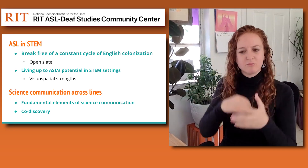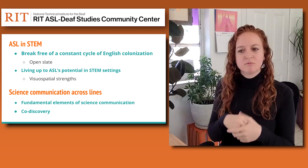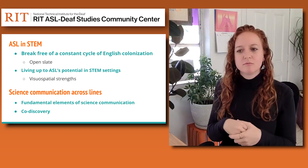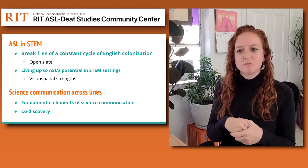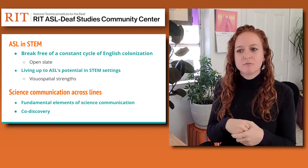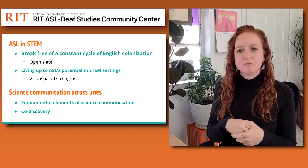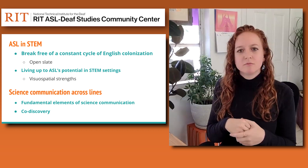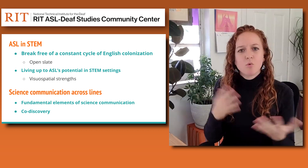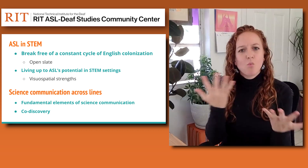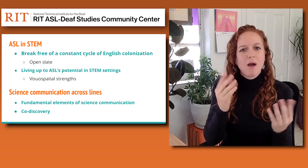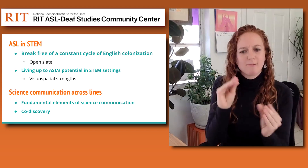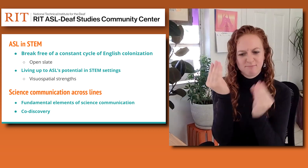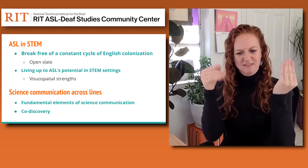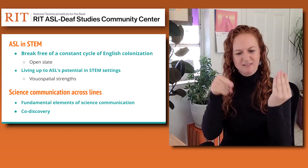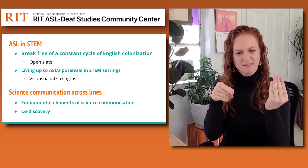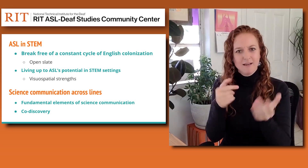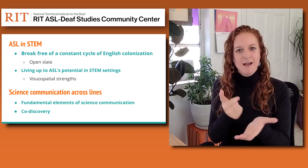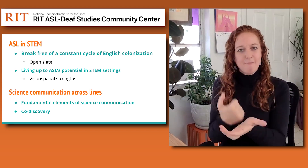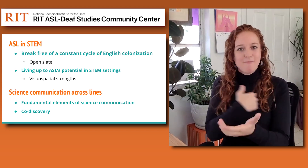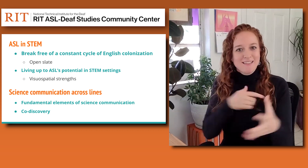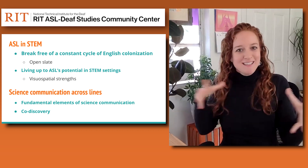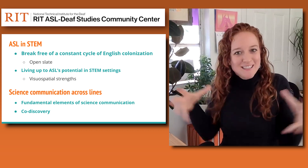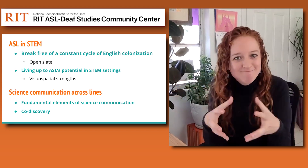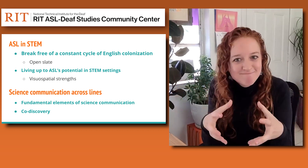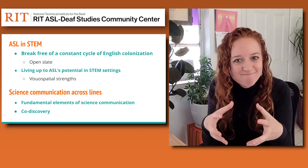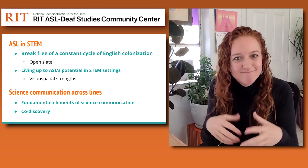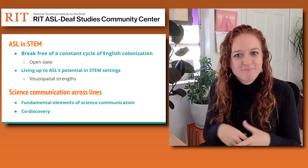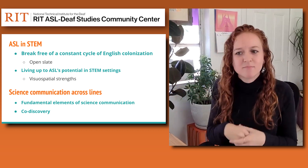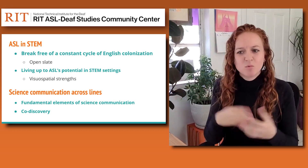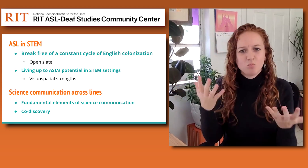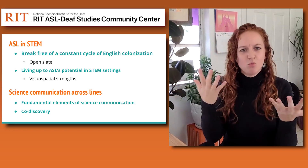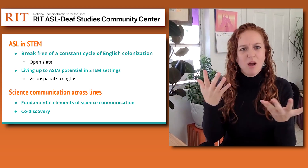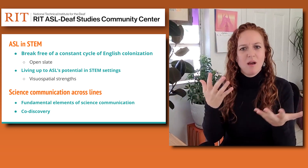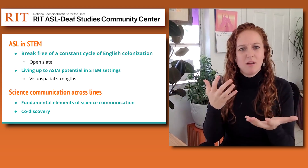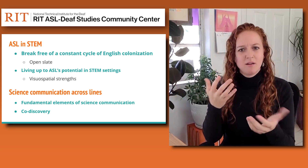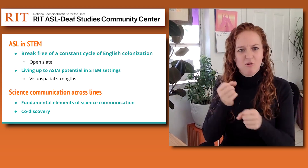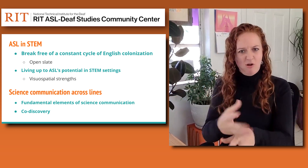of communication, and that will help us to get together to figure out, you know...